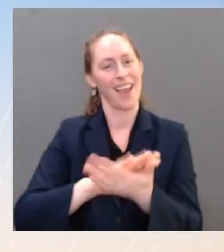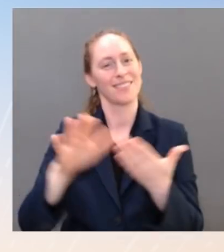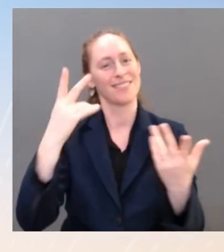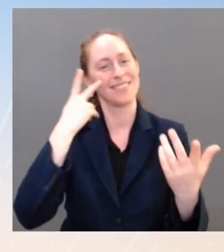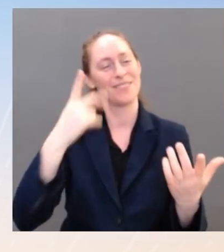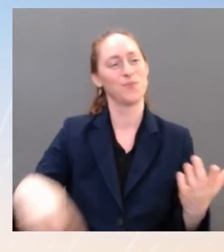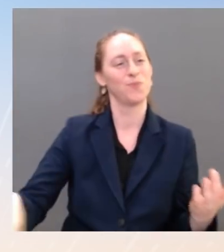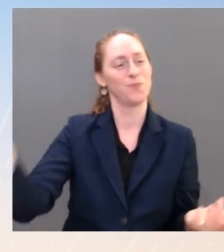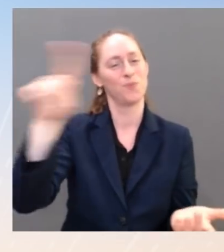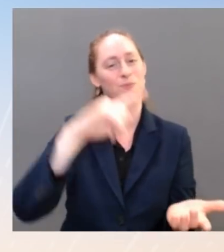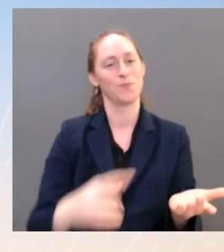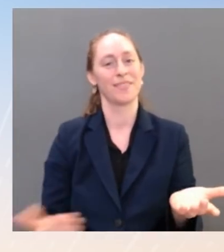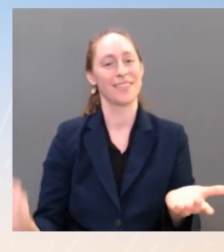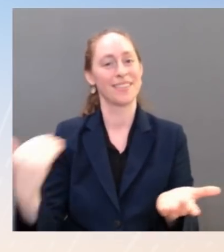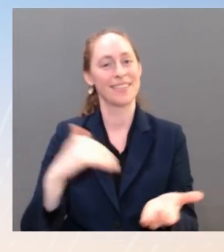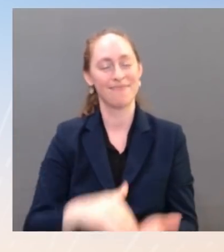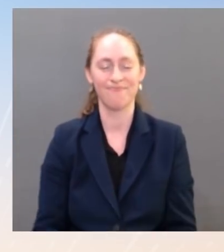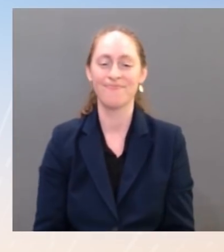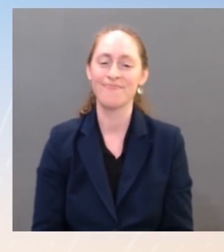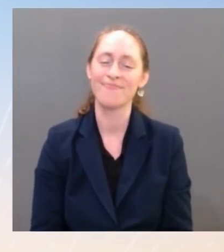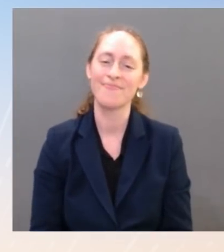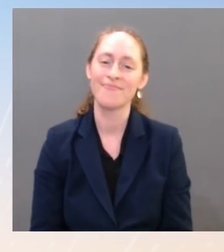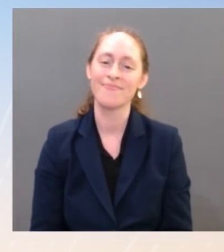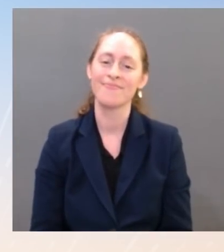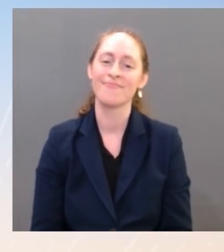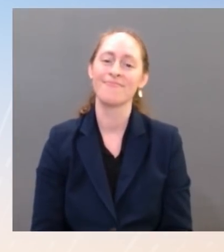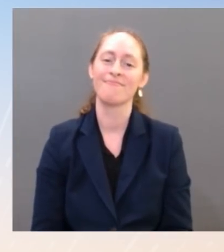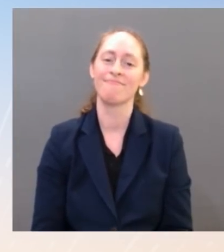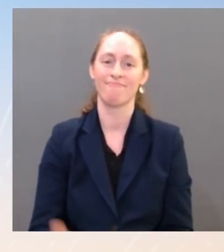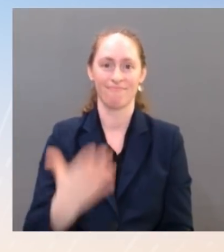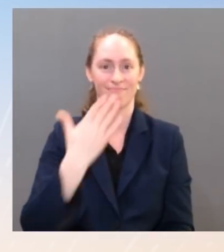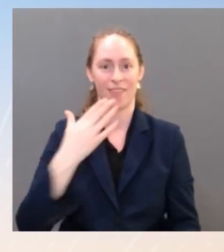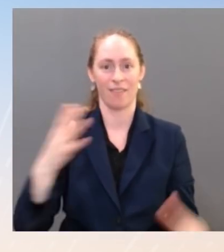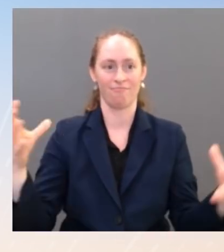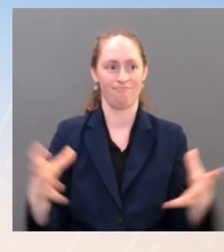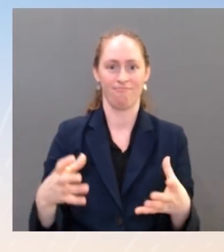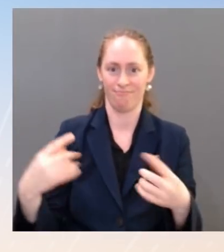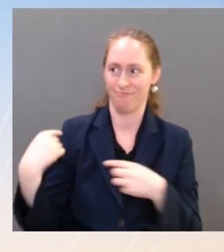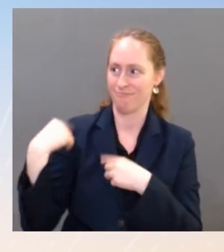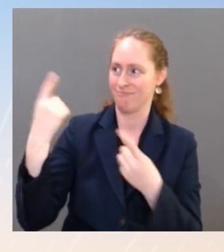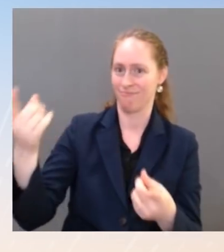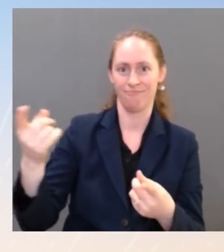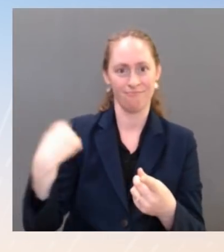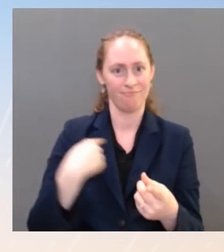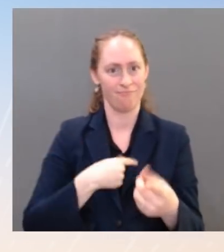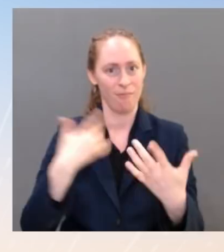as we mark six months since President Biden signed into law the historic bipartisan infrastructure law.